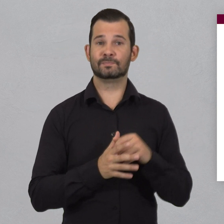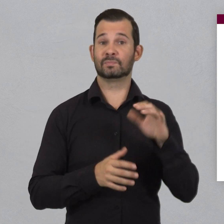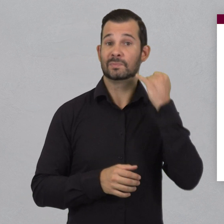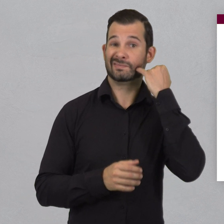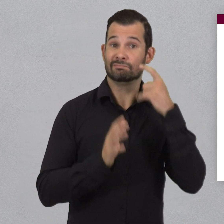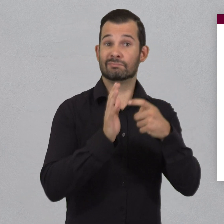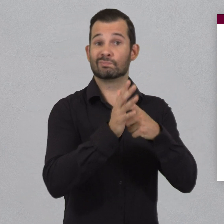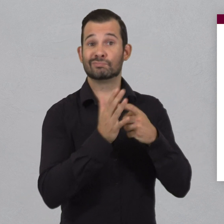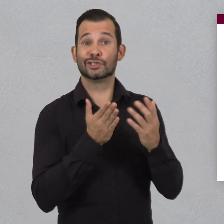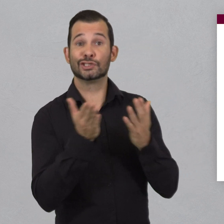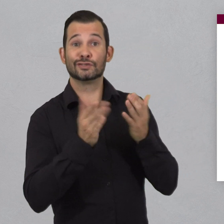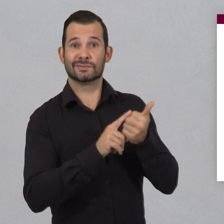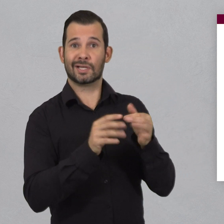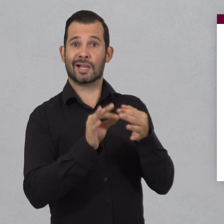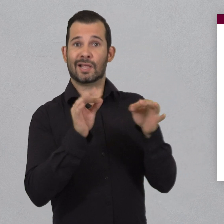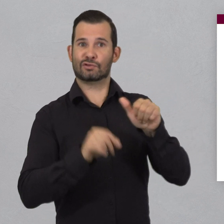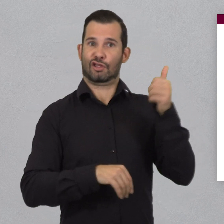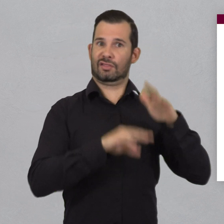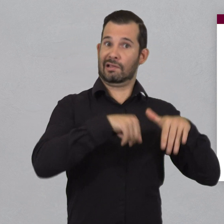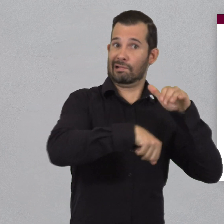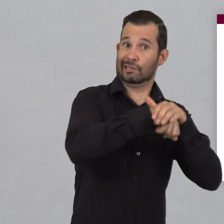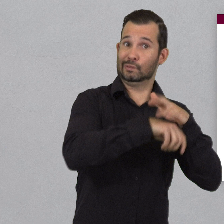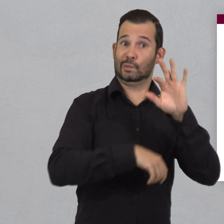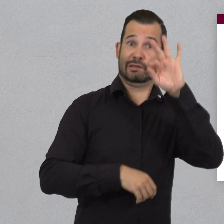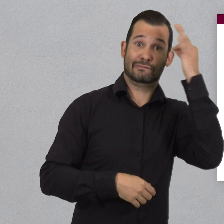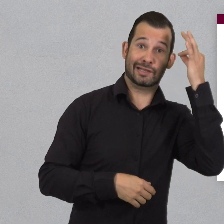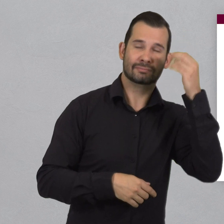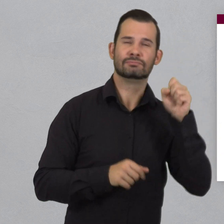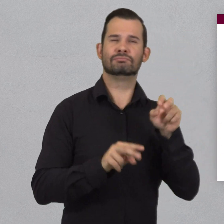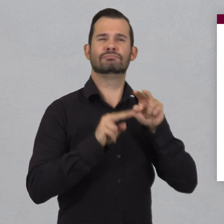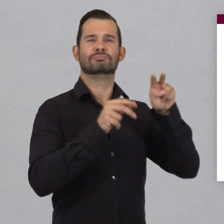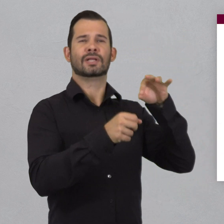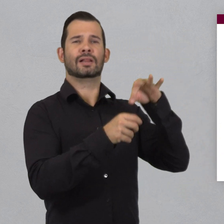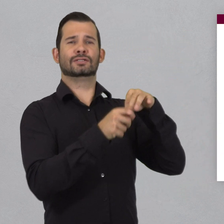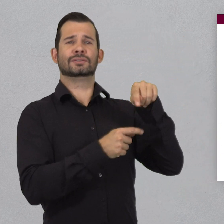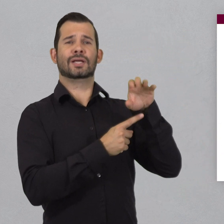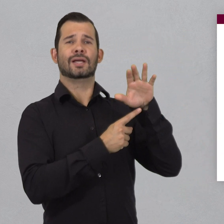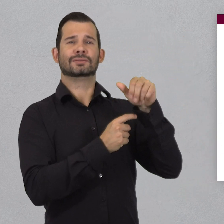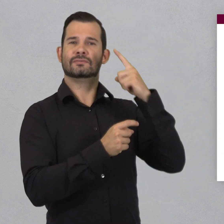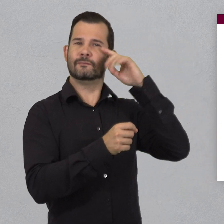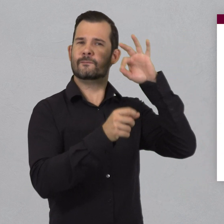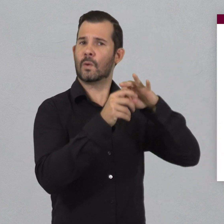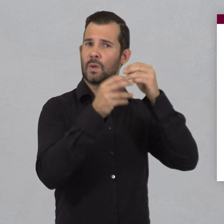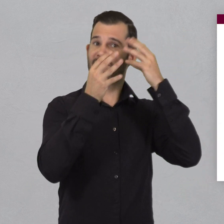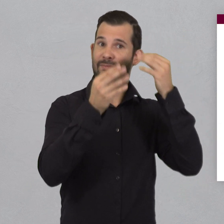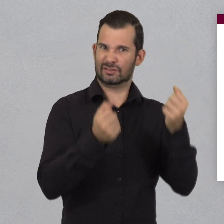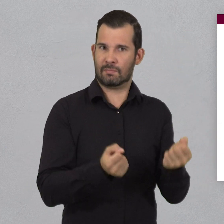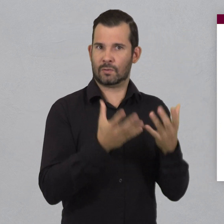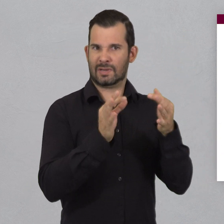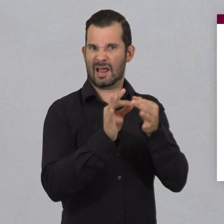in a language other than English or French: · Visit elections.ca for voting information